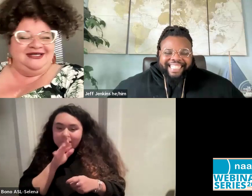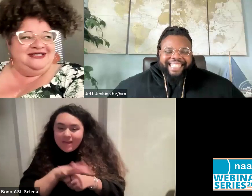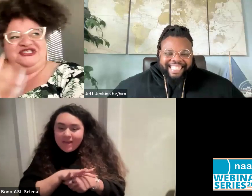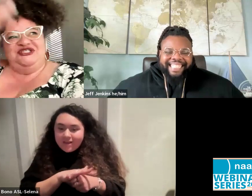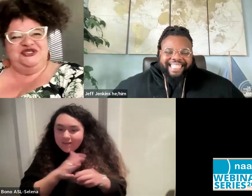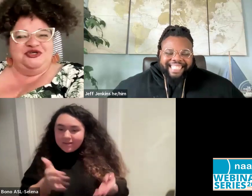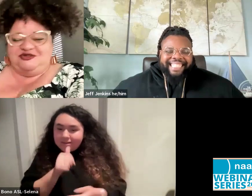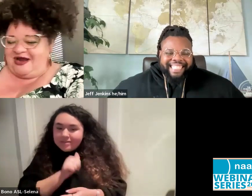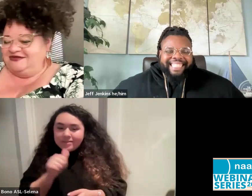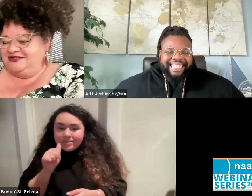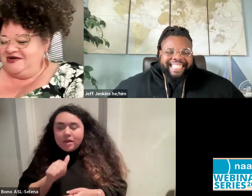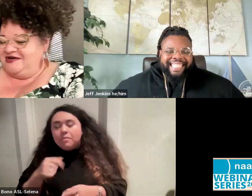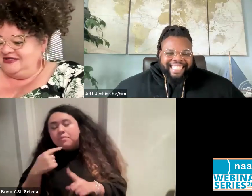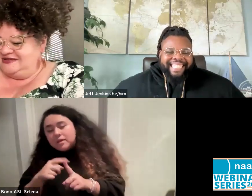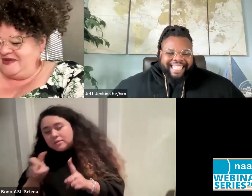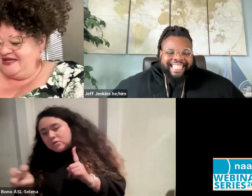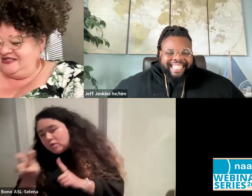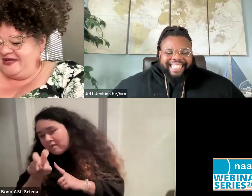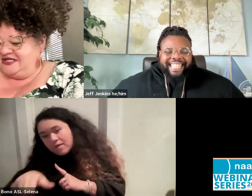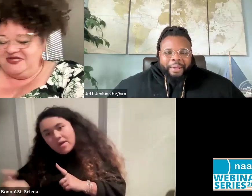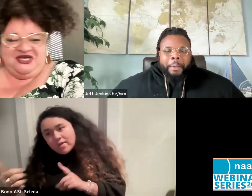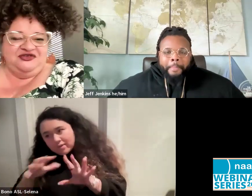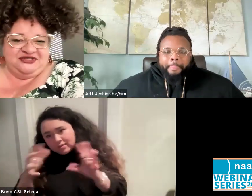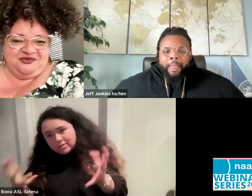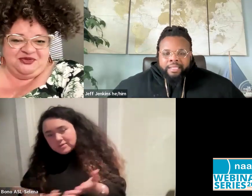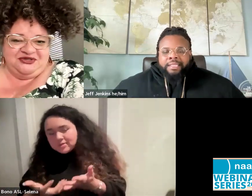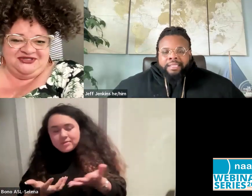in addition to your travel to all those Spanish speaking countries of the world.